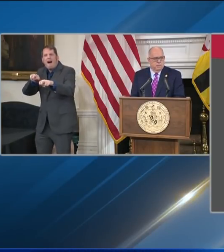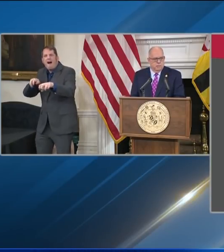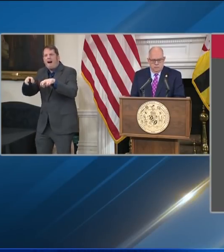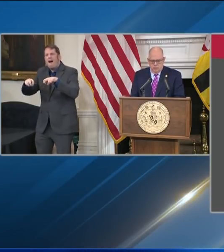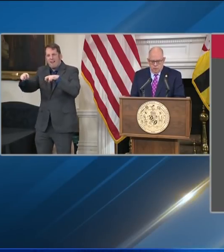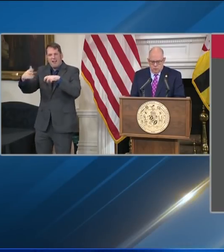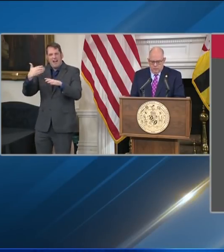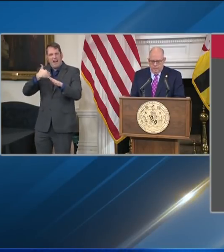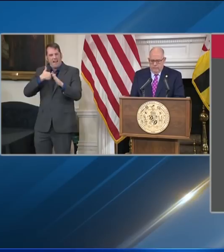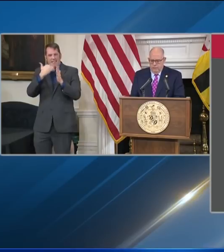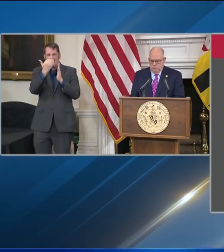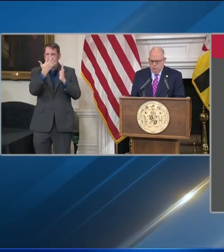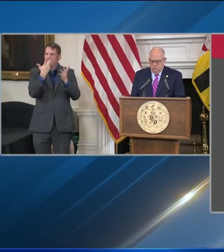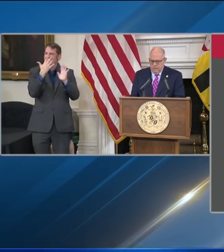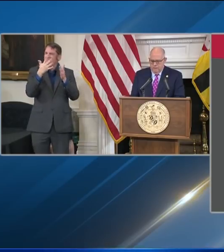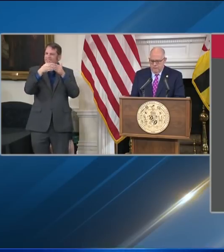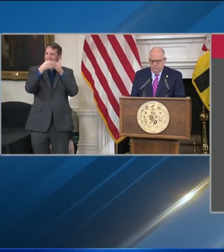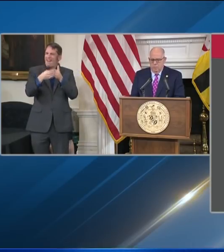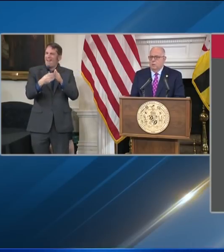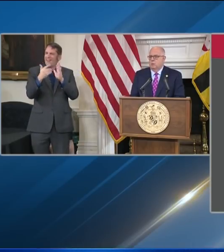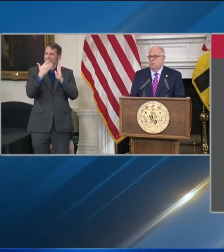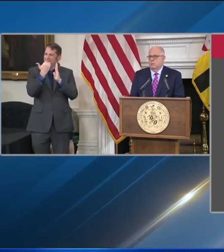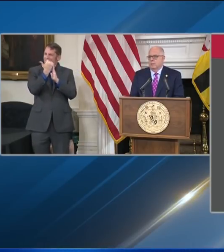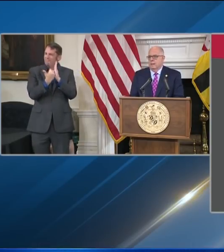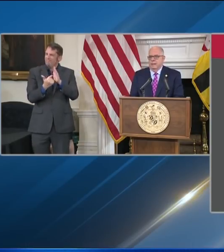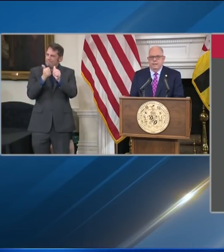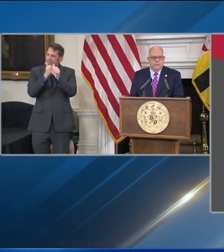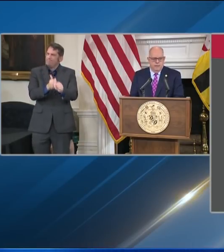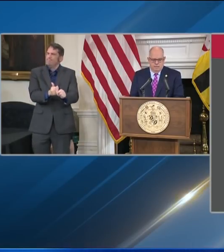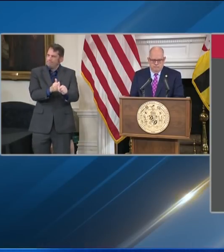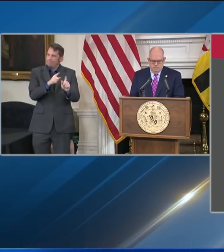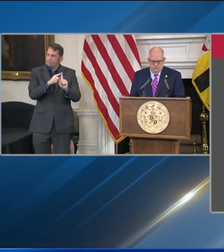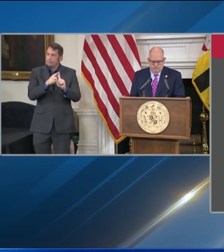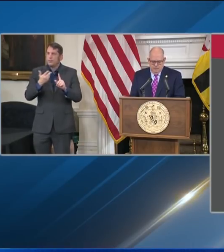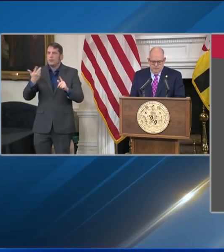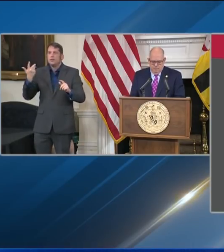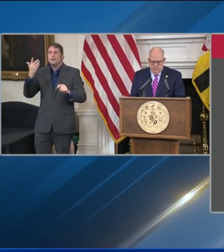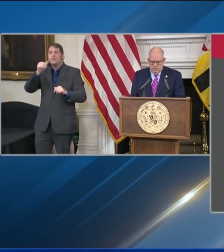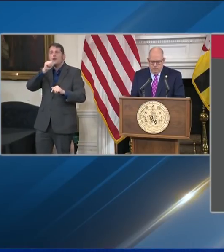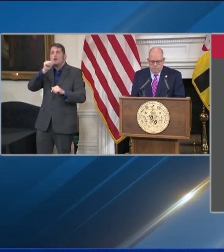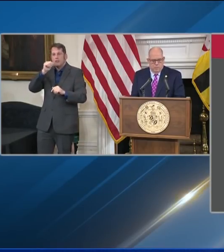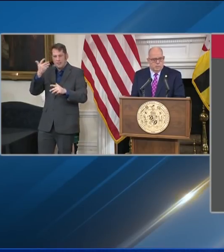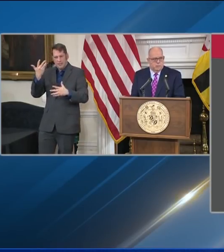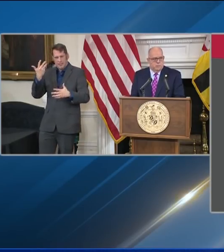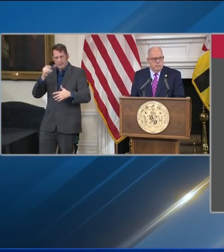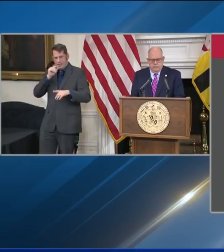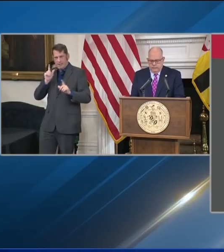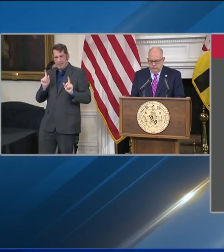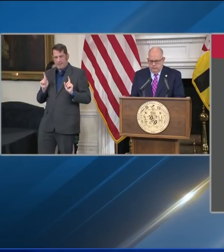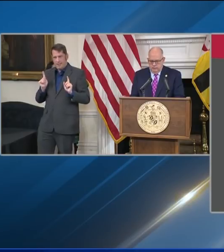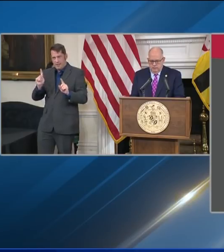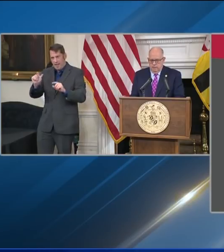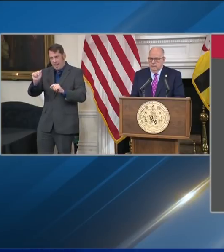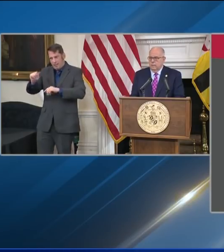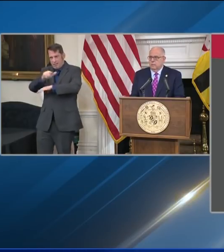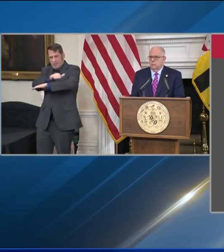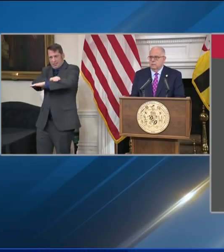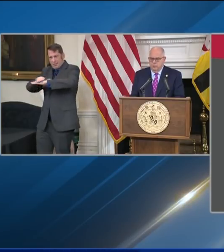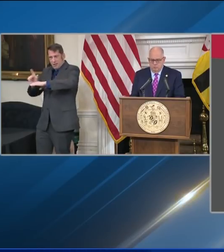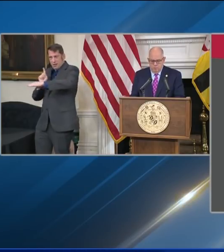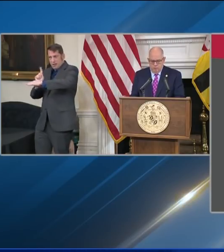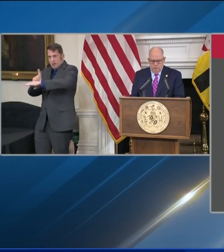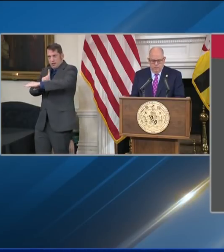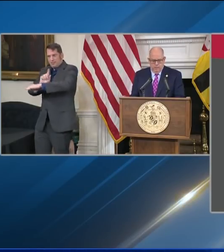OR SEEDED DISTANCED SERVICE ONLY WITH STRICT CAPACITY RESTRICTIONS NO STANDING OR CROWDING IN BARS IS ALLOWED AT ANY TIME.